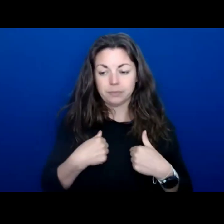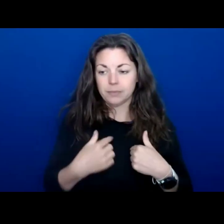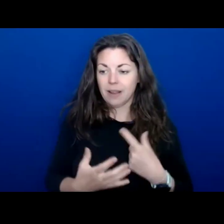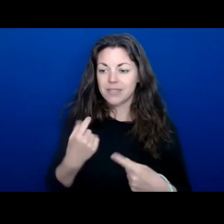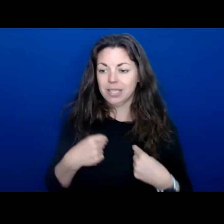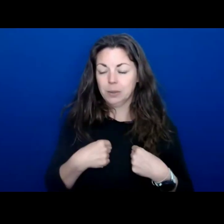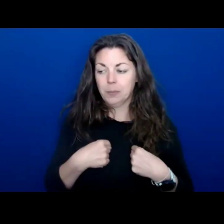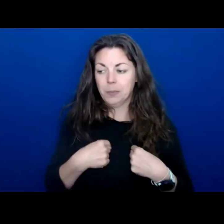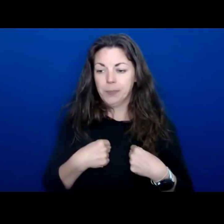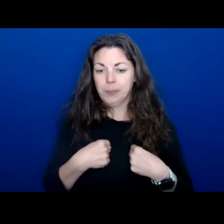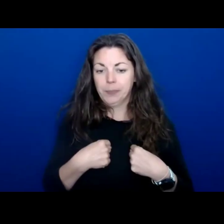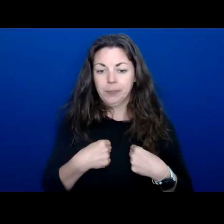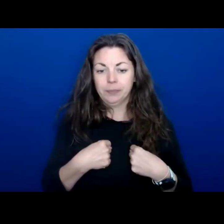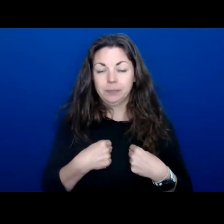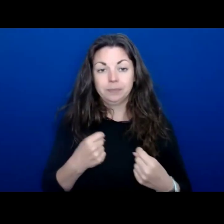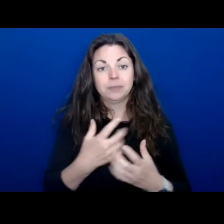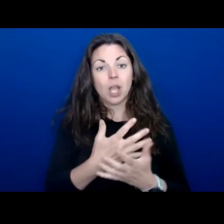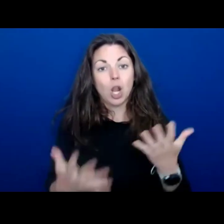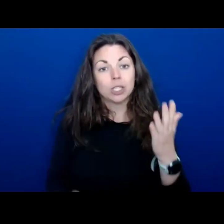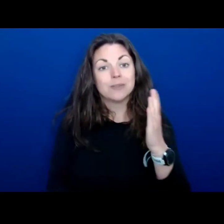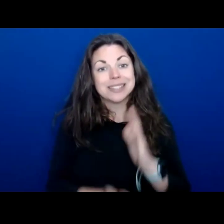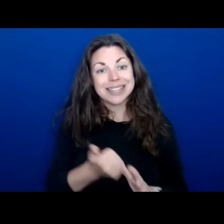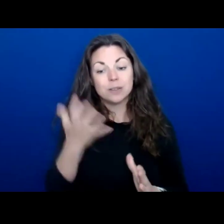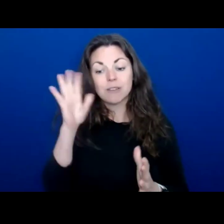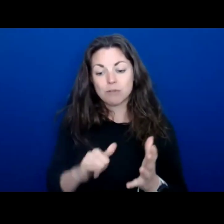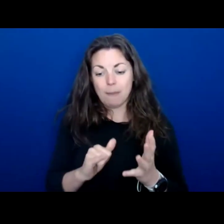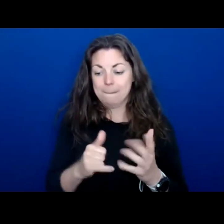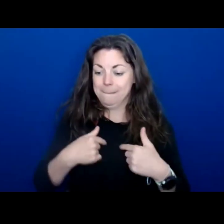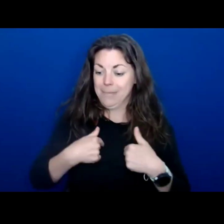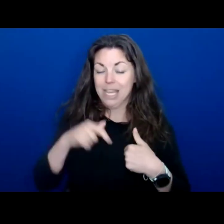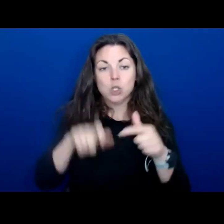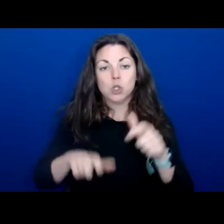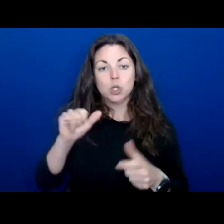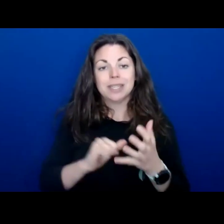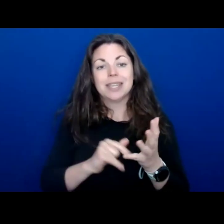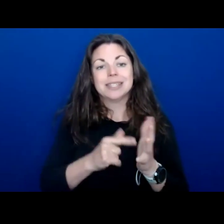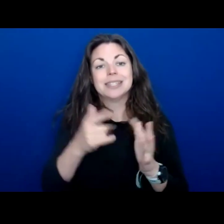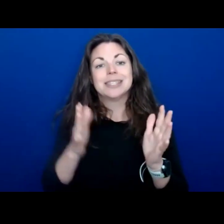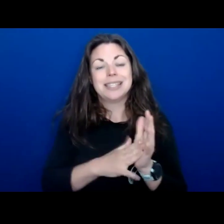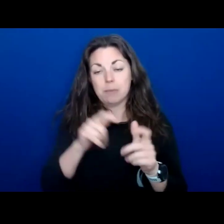up bringing in a lot of the skills that I learned as a STEM student in my research, and it became much more refined